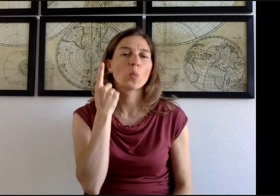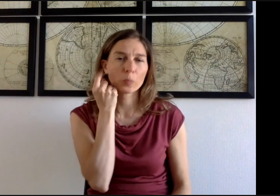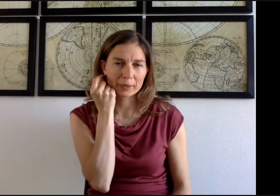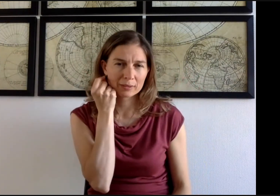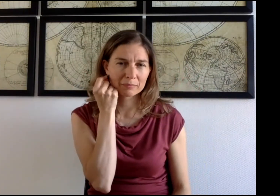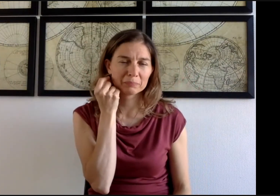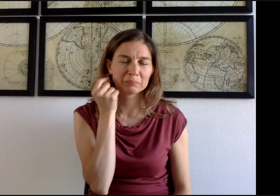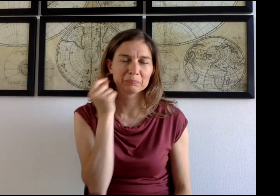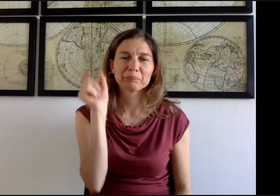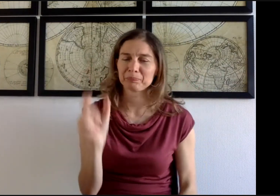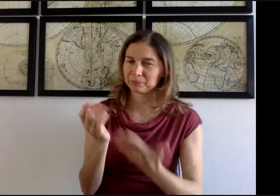ANDRÉ: You have the floor.